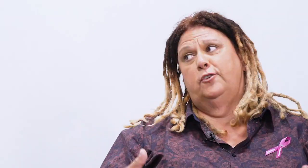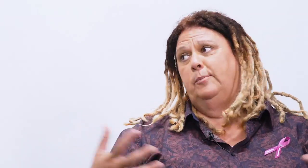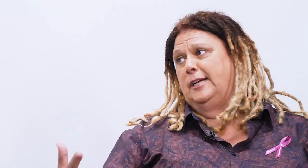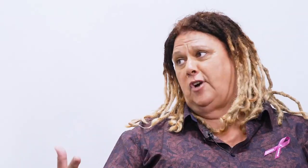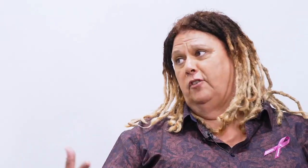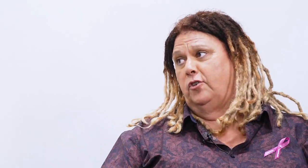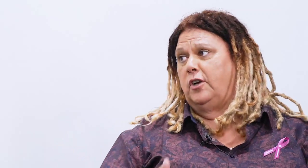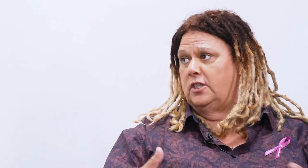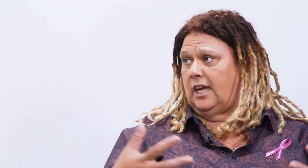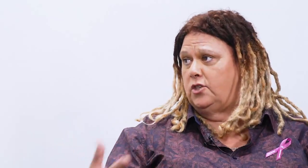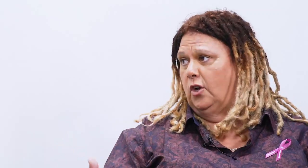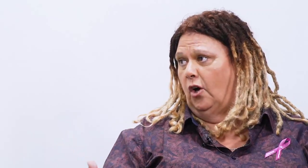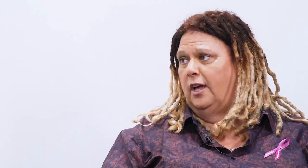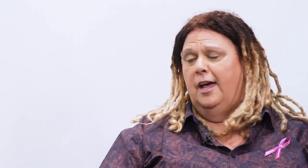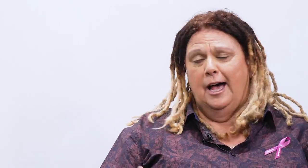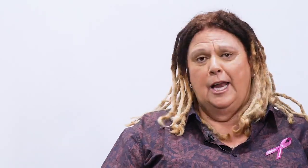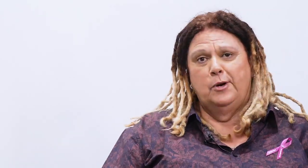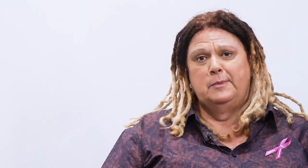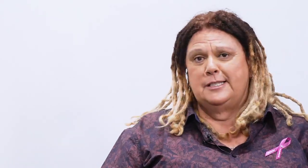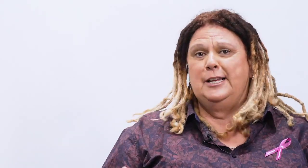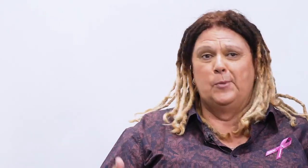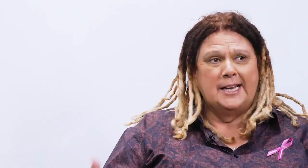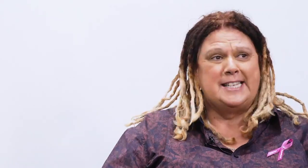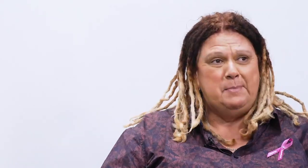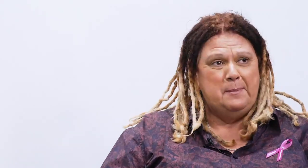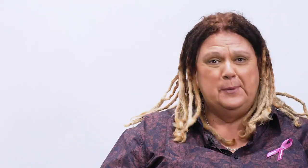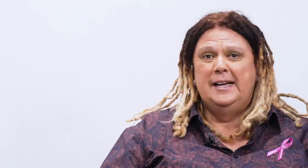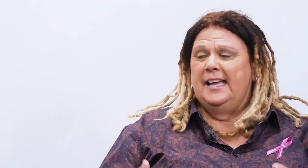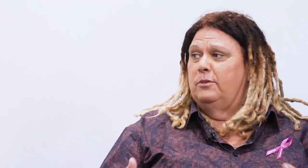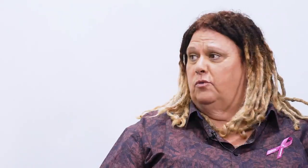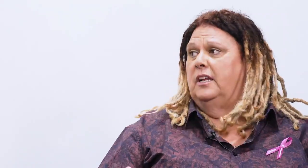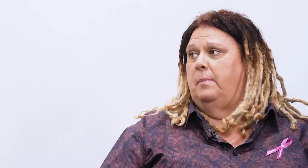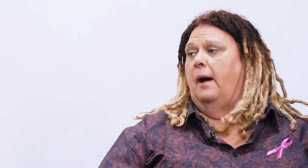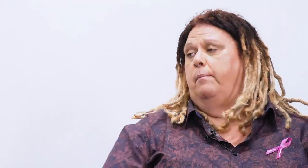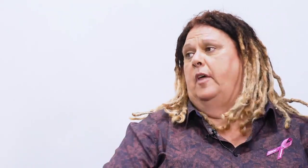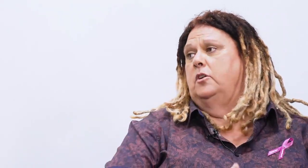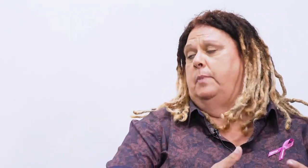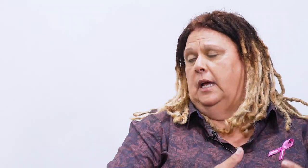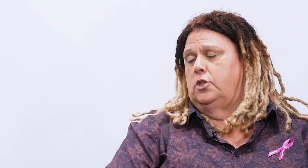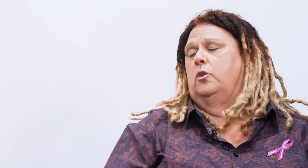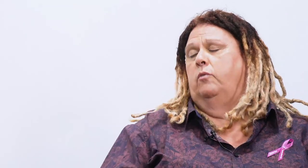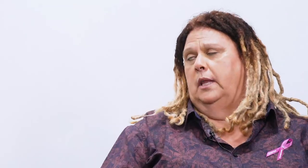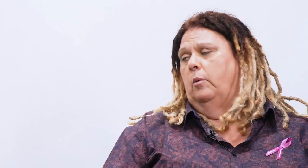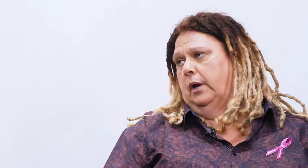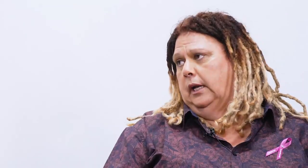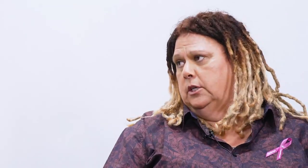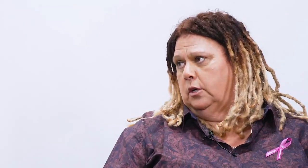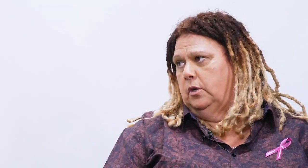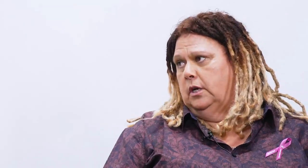through, please travel through - don't stay too long. And it wasn't because they didn't want to see people, it was really about those being unsure of what they were bringing into